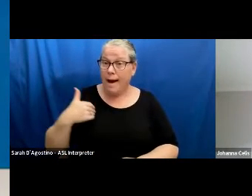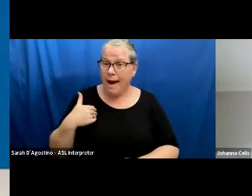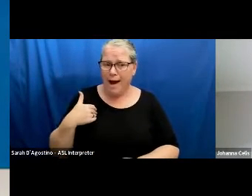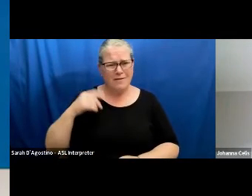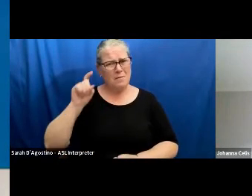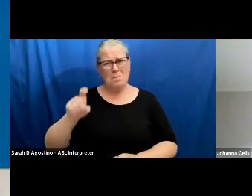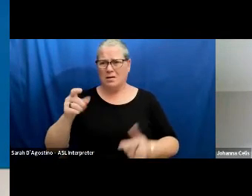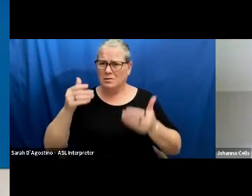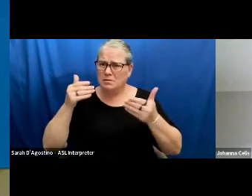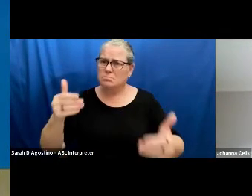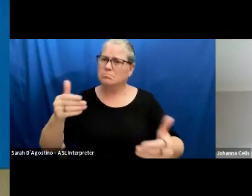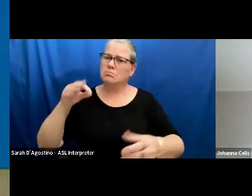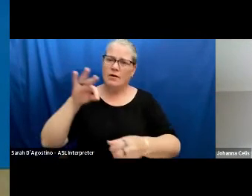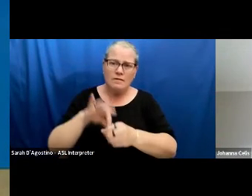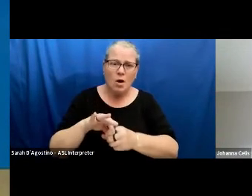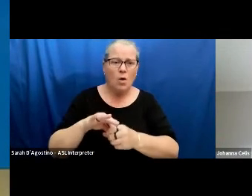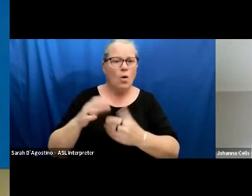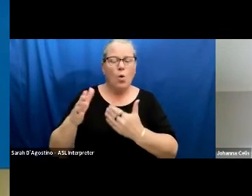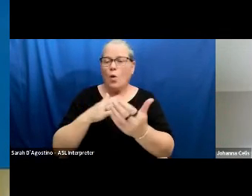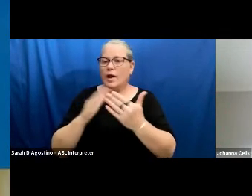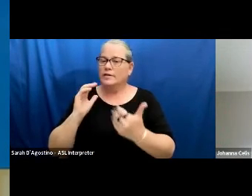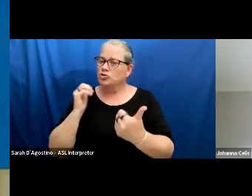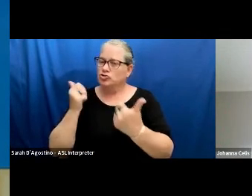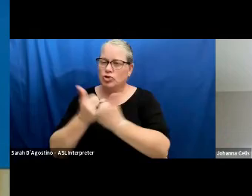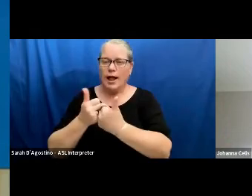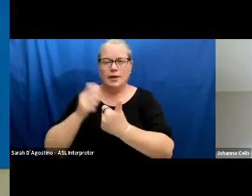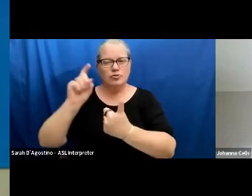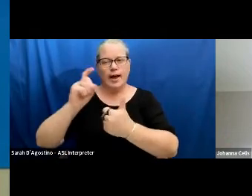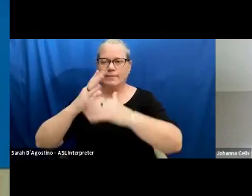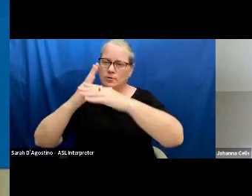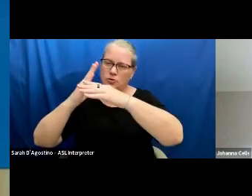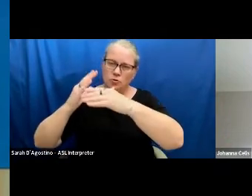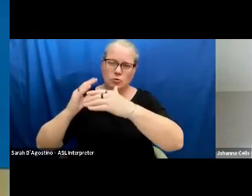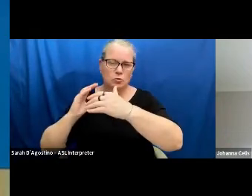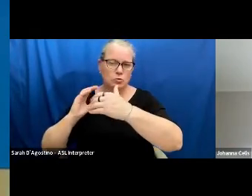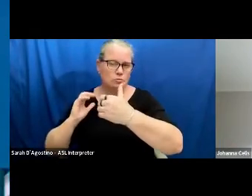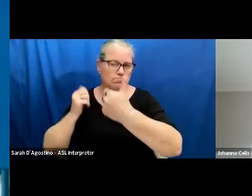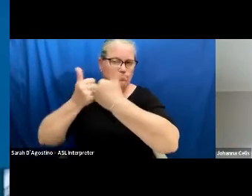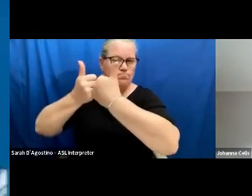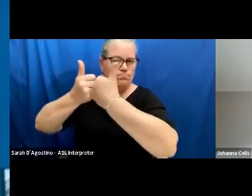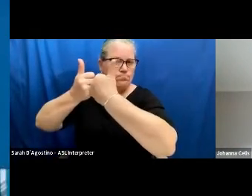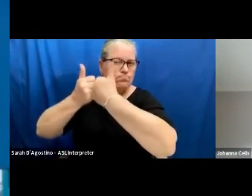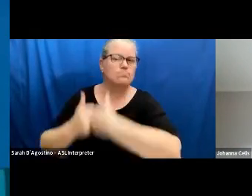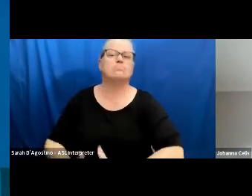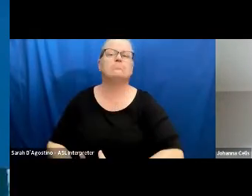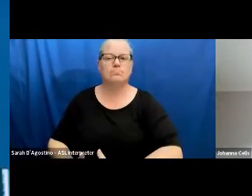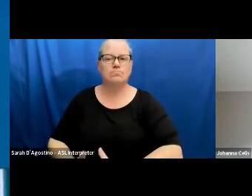challenges are out there to get to that polling place when you cast your own ballot for yourself